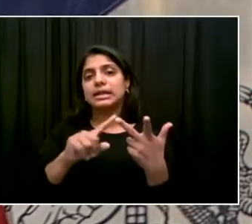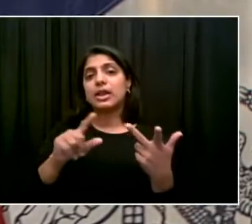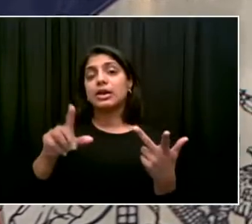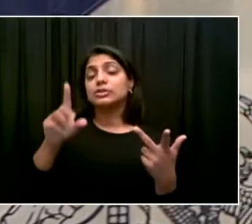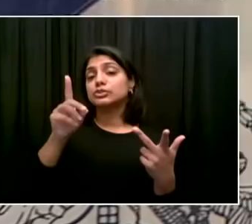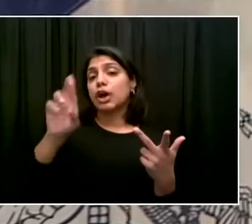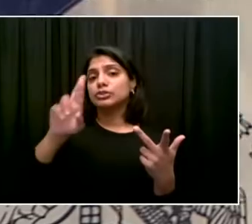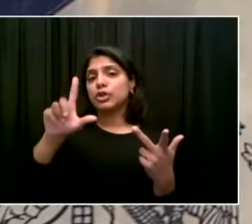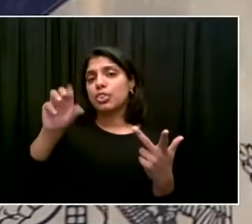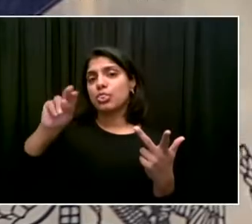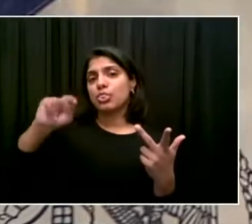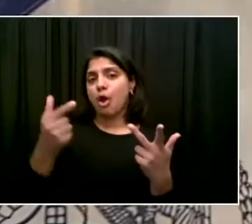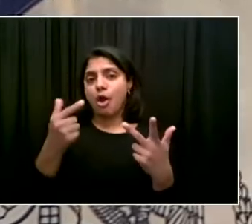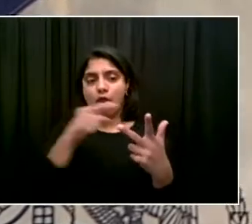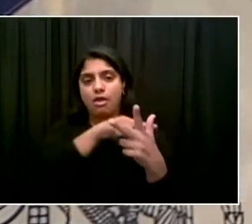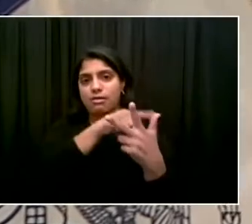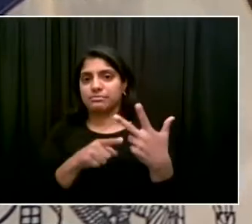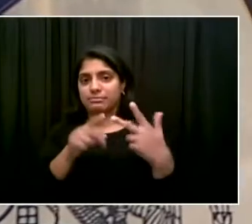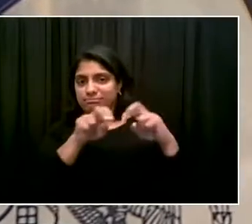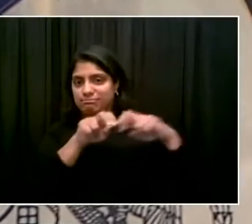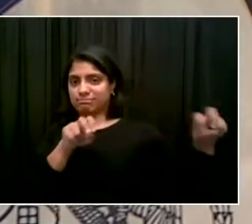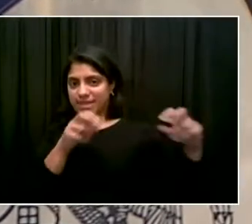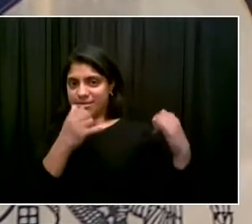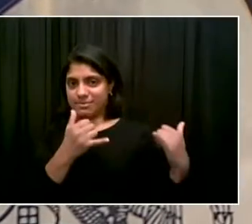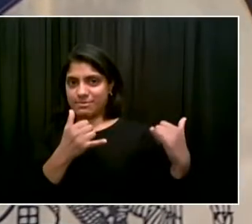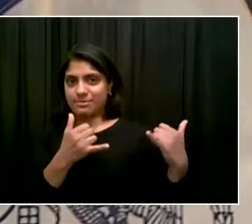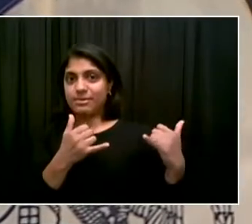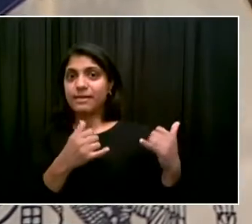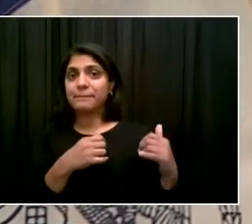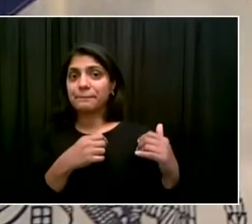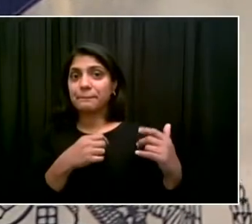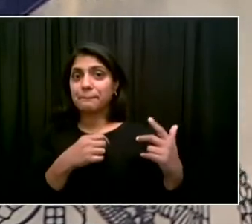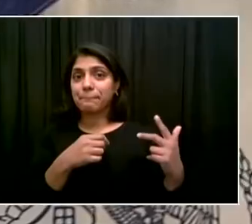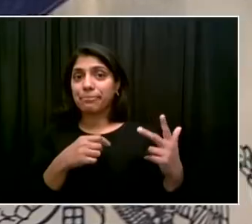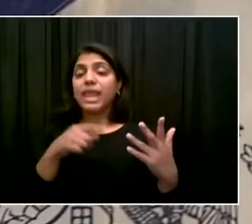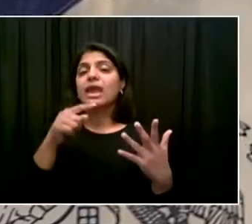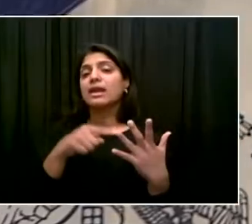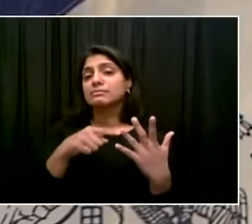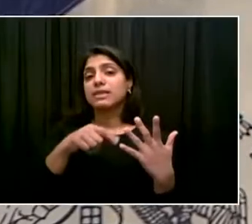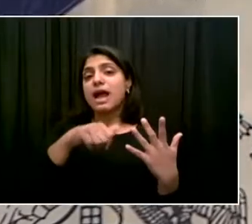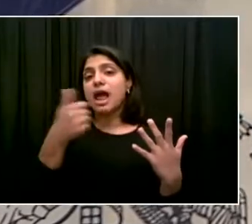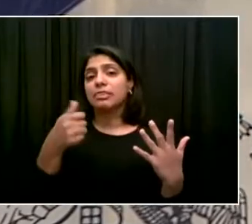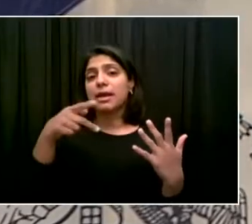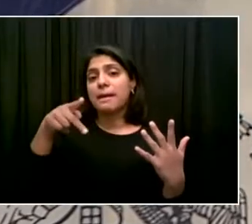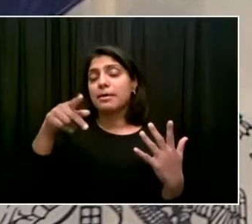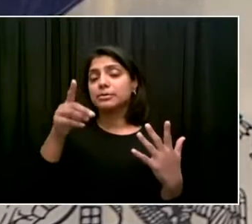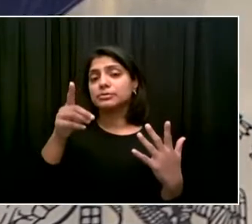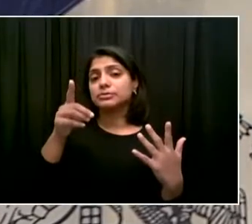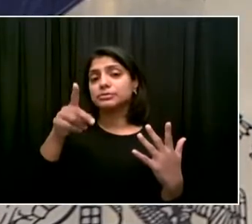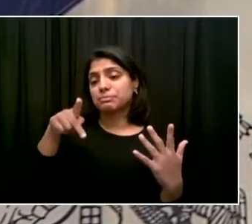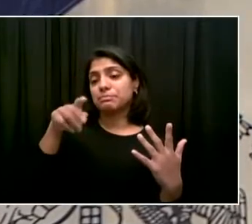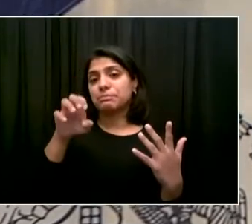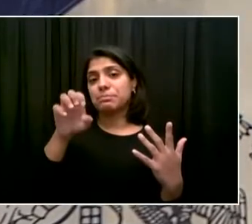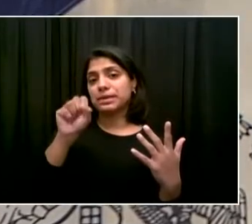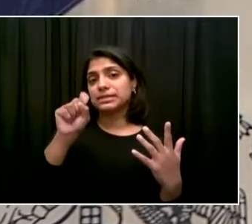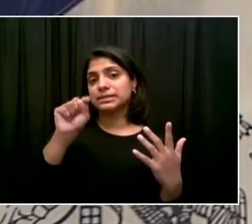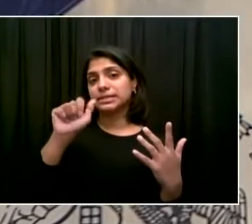DR. MITCH KATZ, DR. TED LONG,